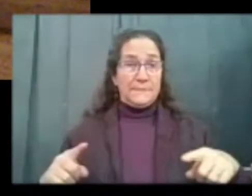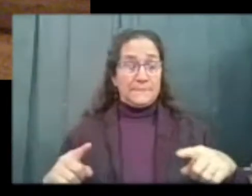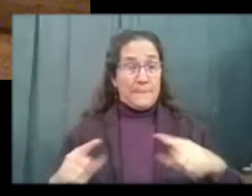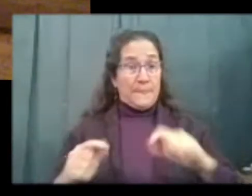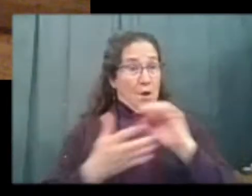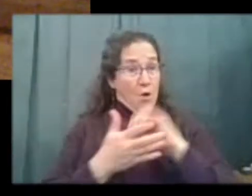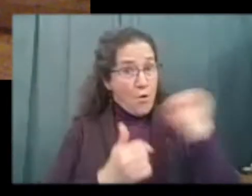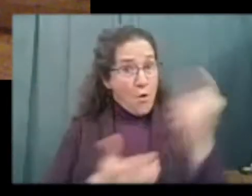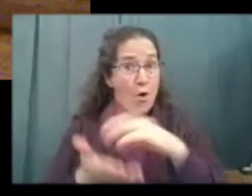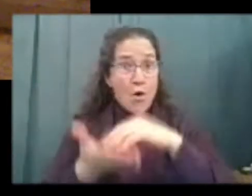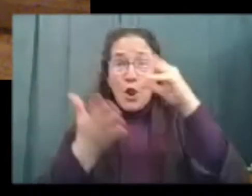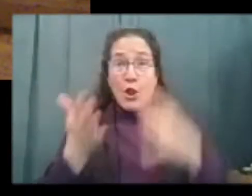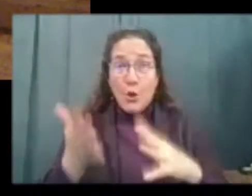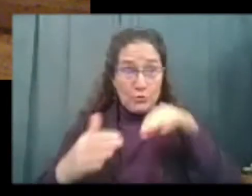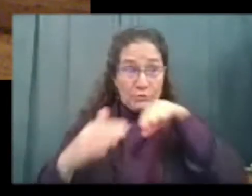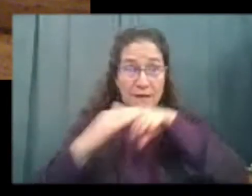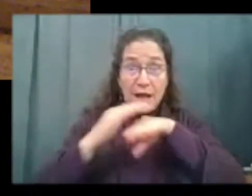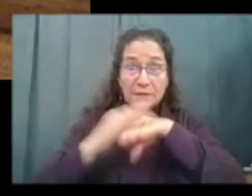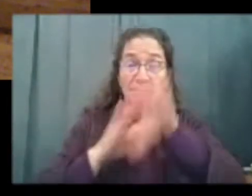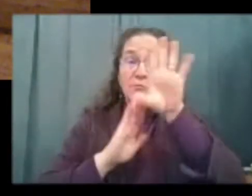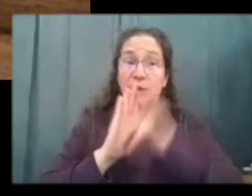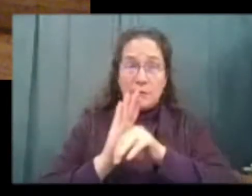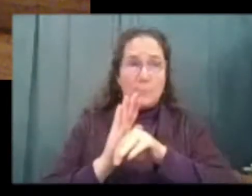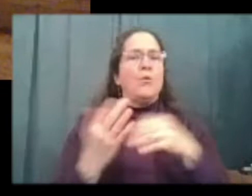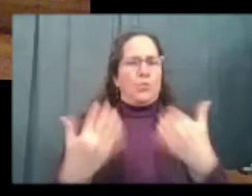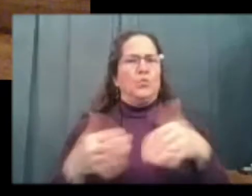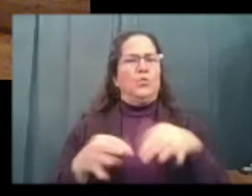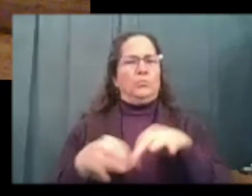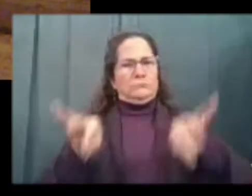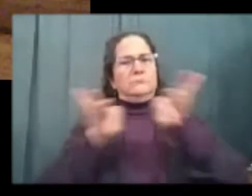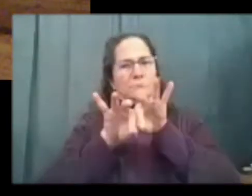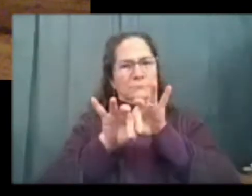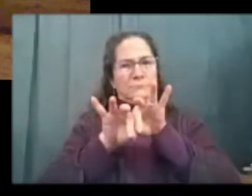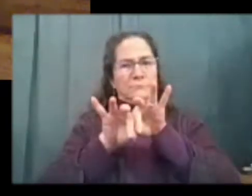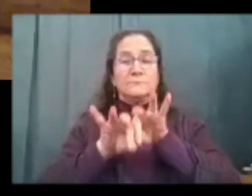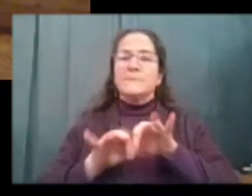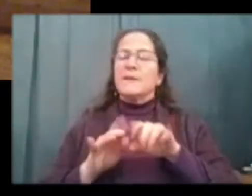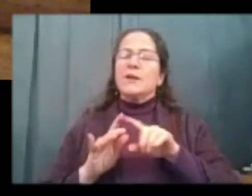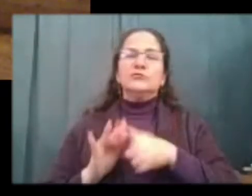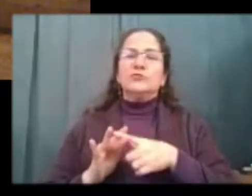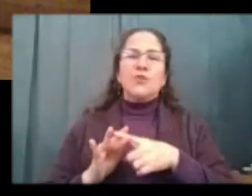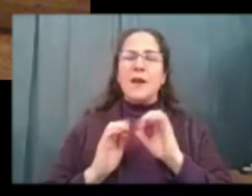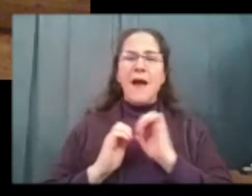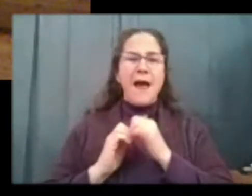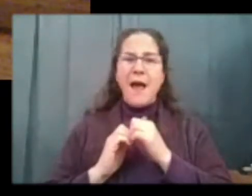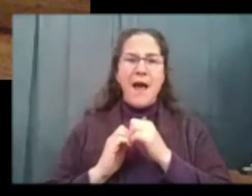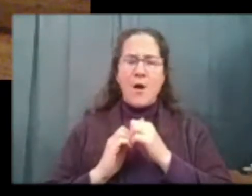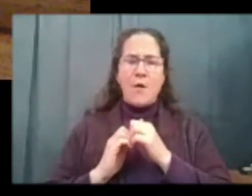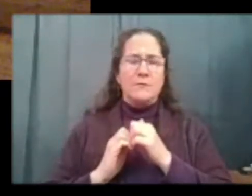has been essential. Which starts with identifying each learners preferred